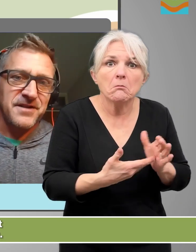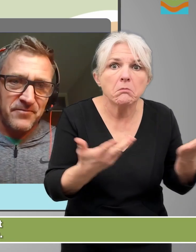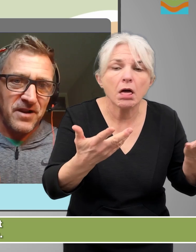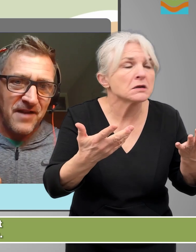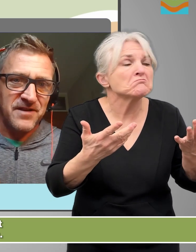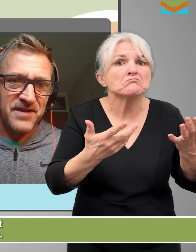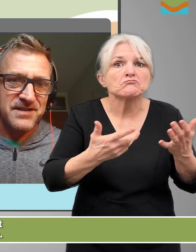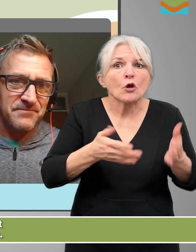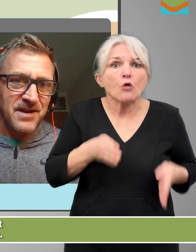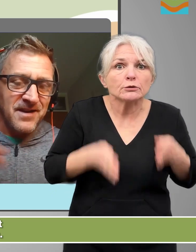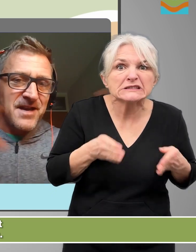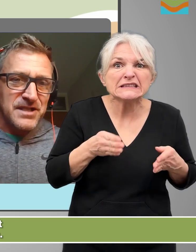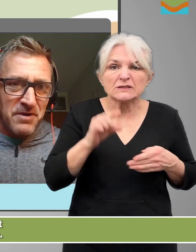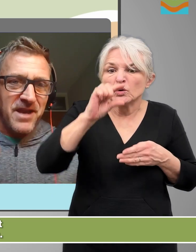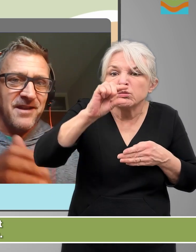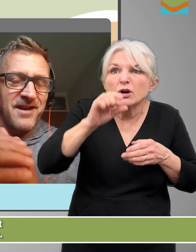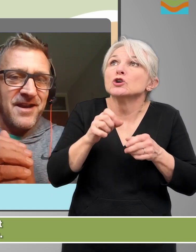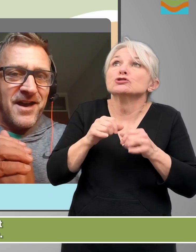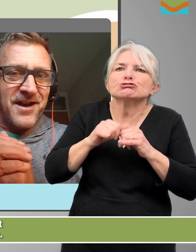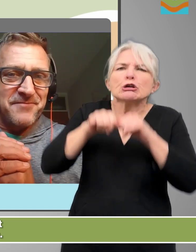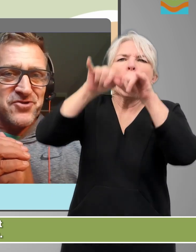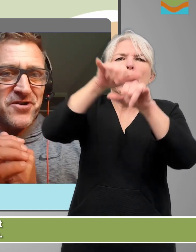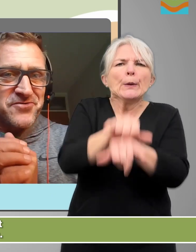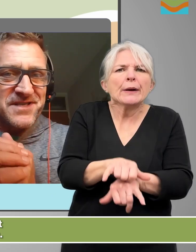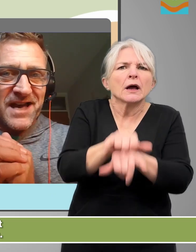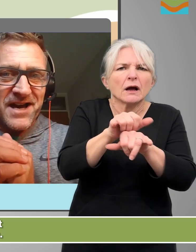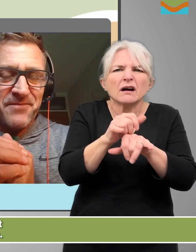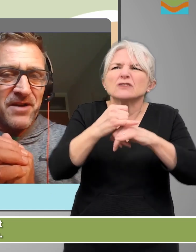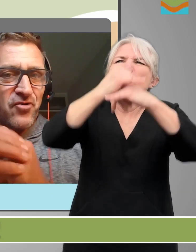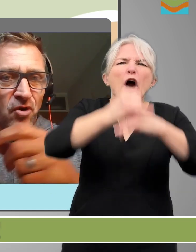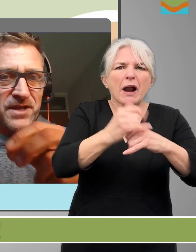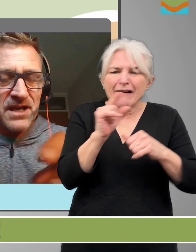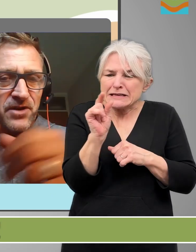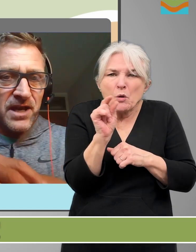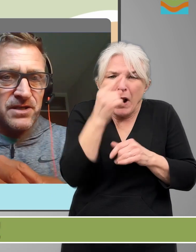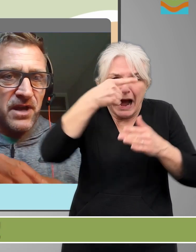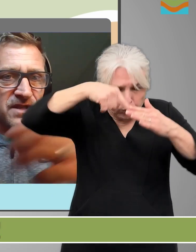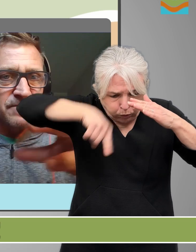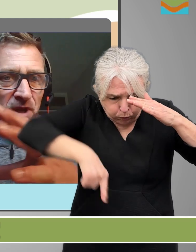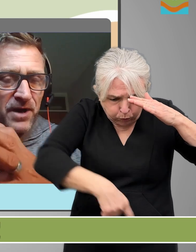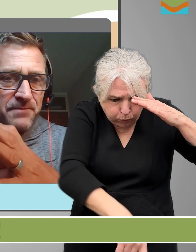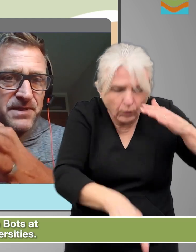then we'll have to invent some swimming drones. And crawlers are going into ever smaller pipes.